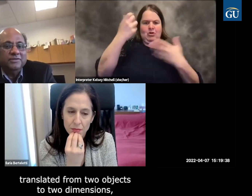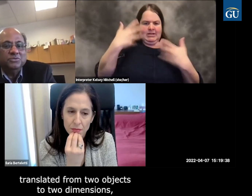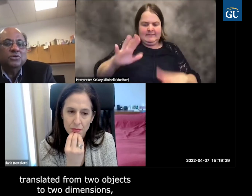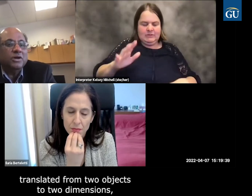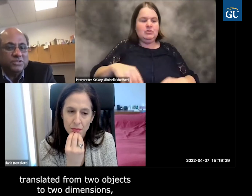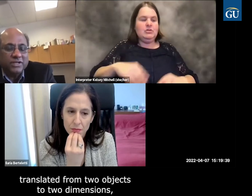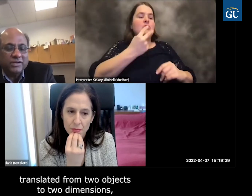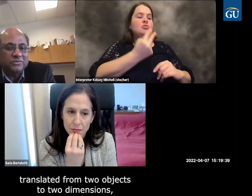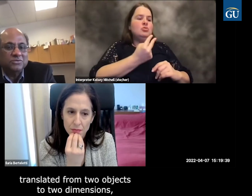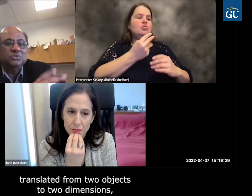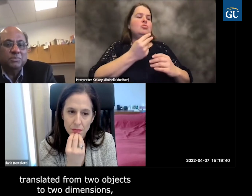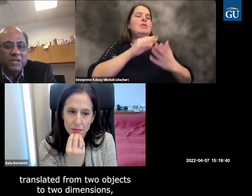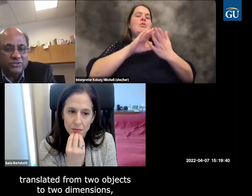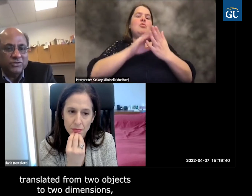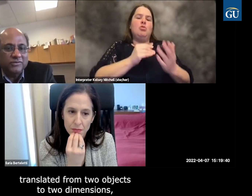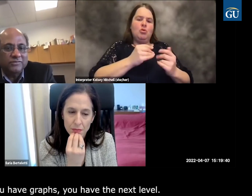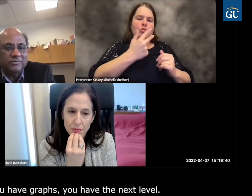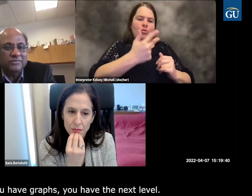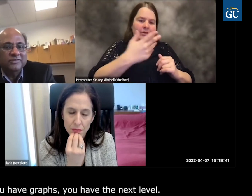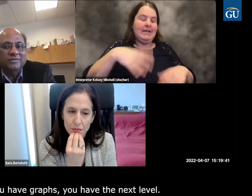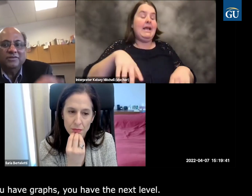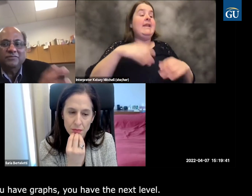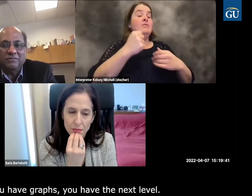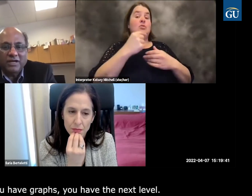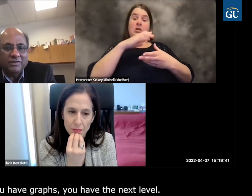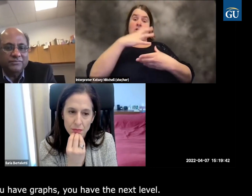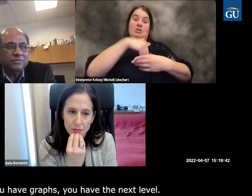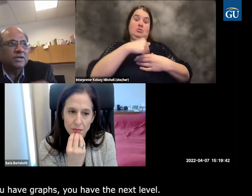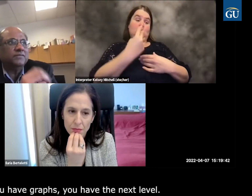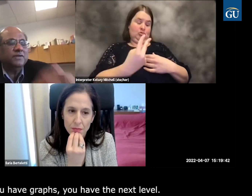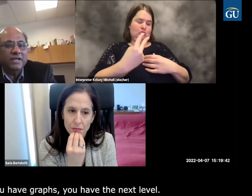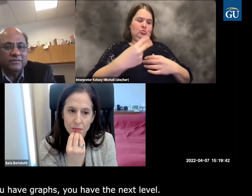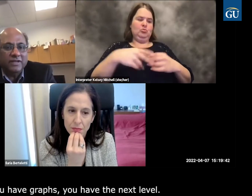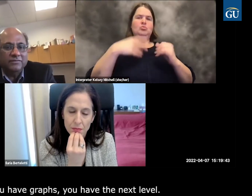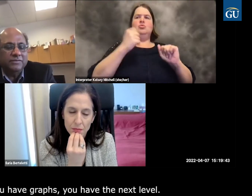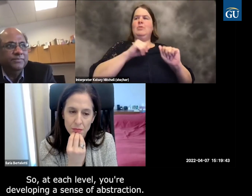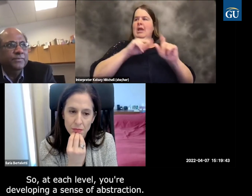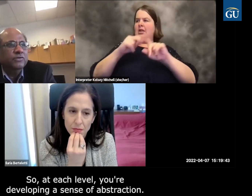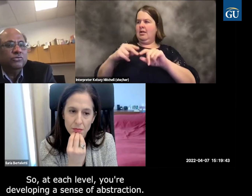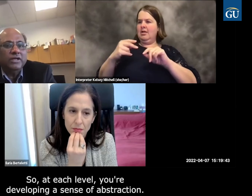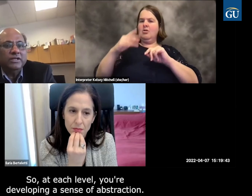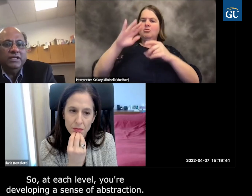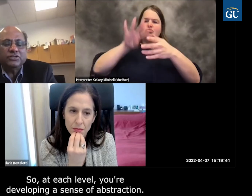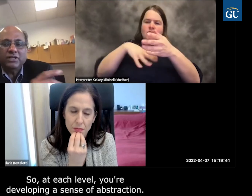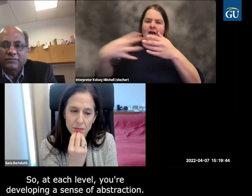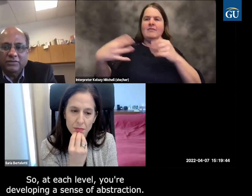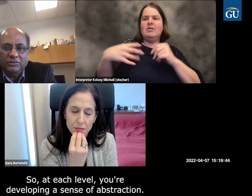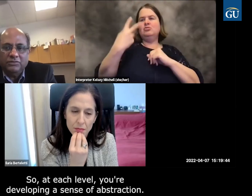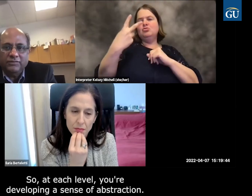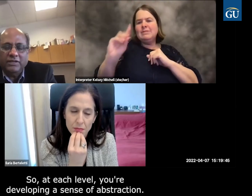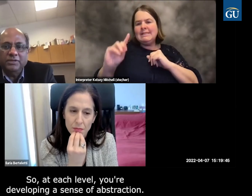two objects to two dimensions you have graphs you have the next level